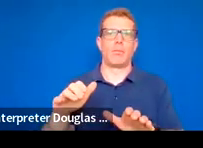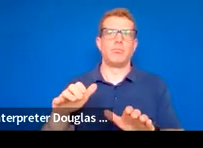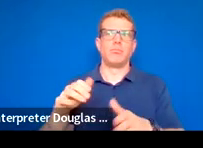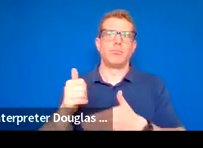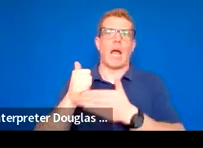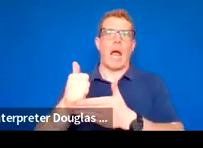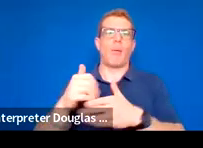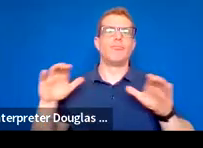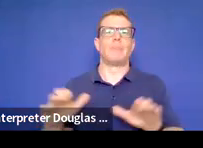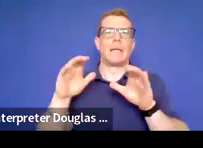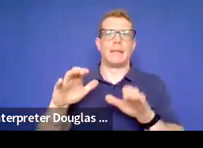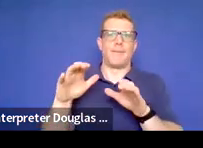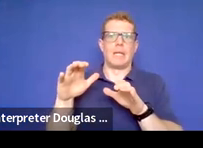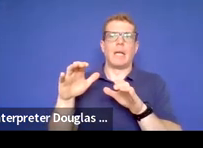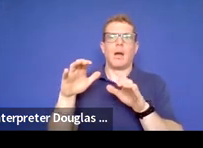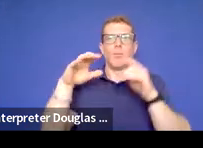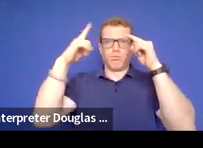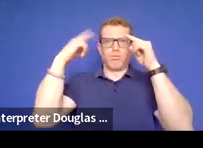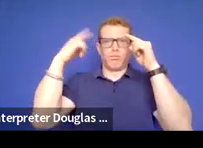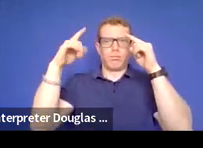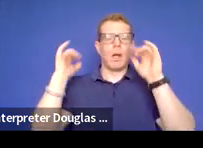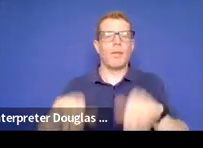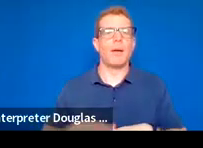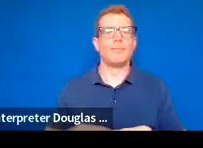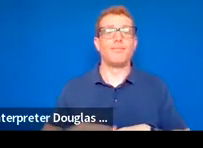So let's go through each one good for your heart is good for your brain and exercise.